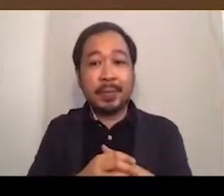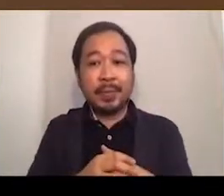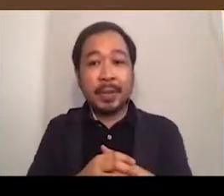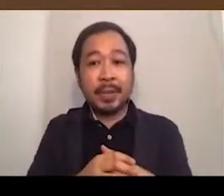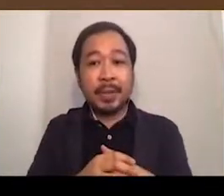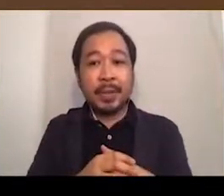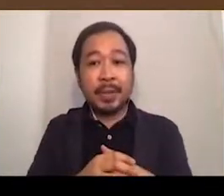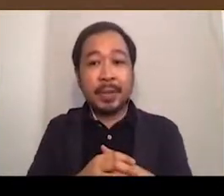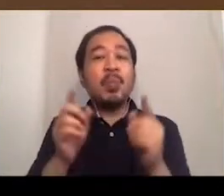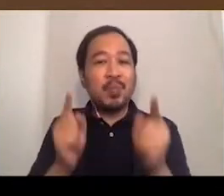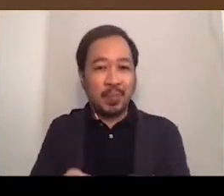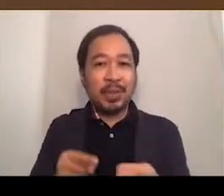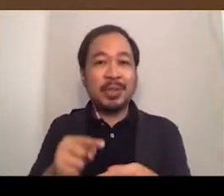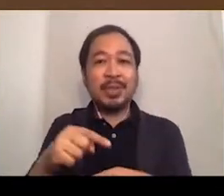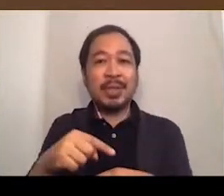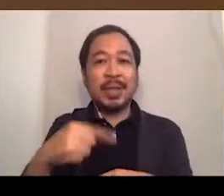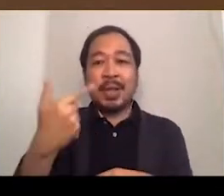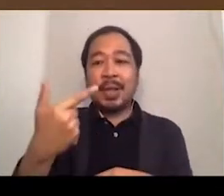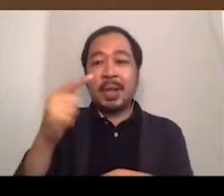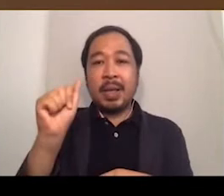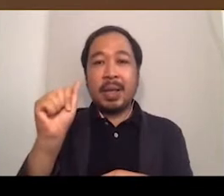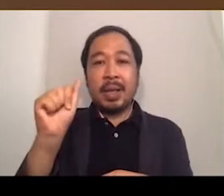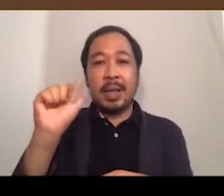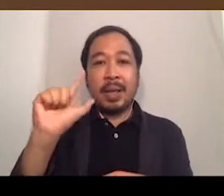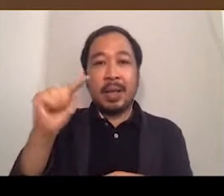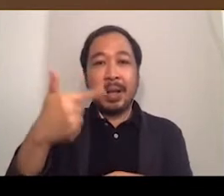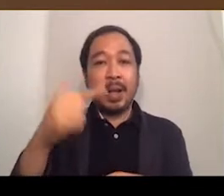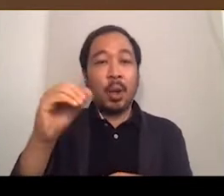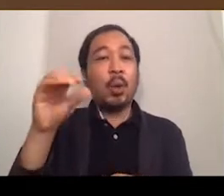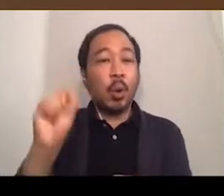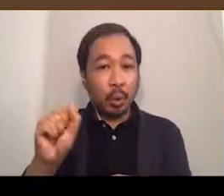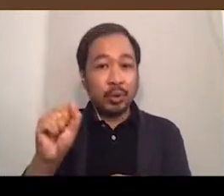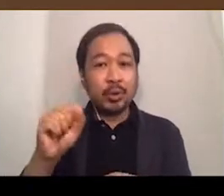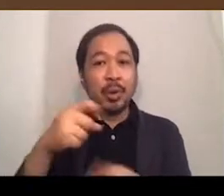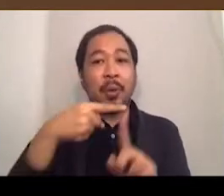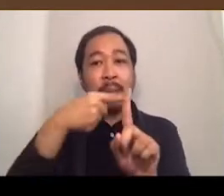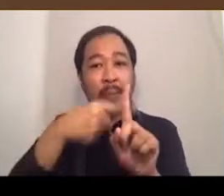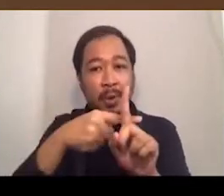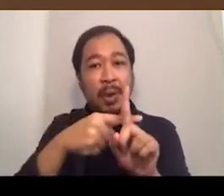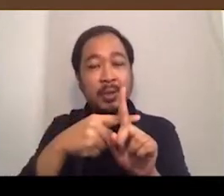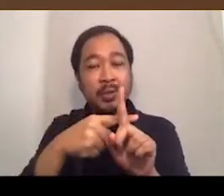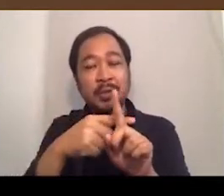and the leaders of other international organizations concerned,